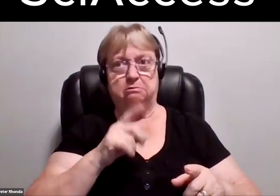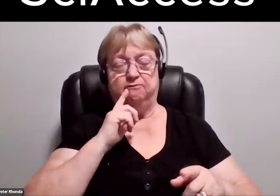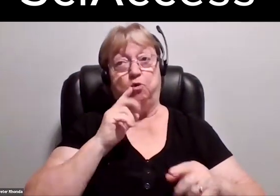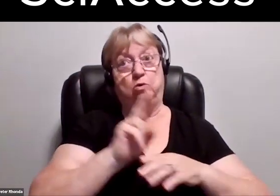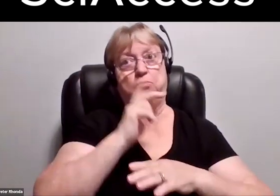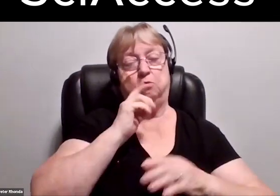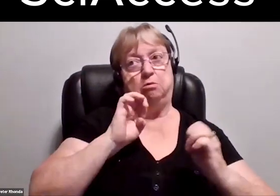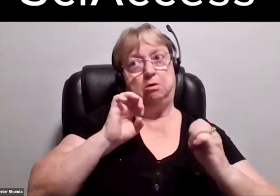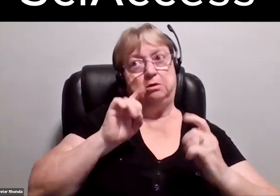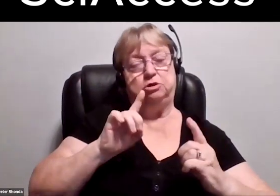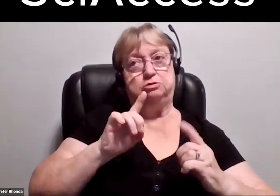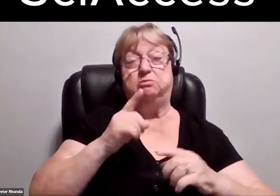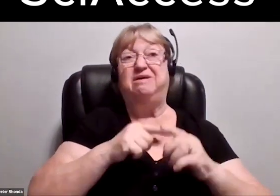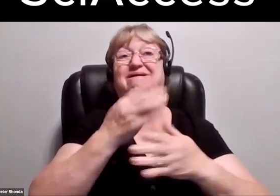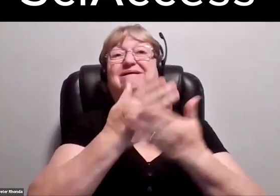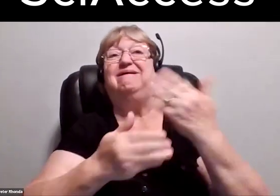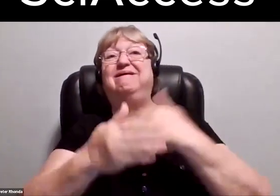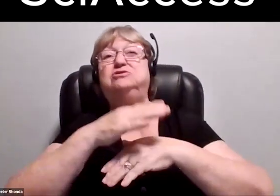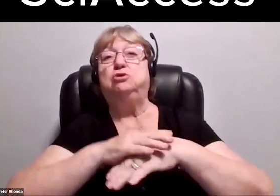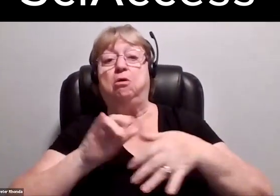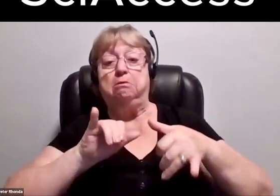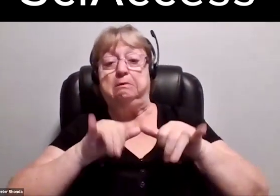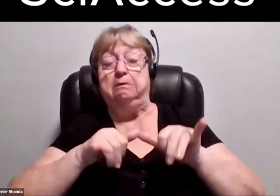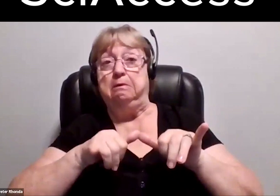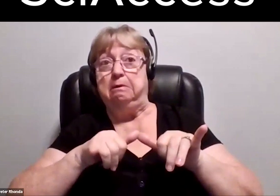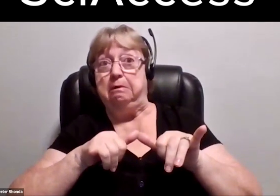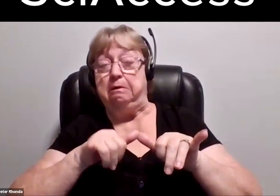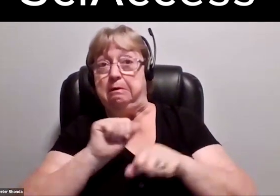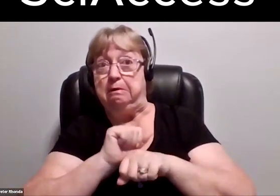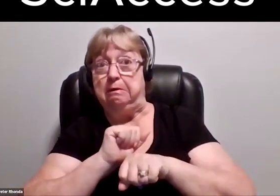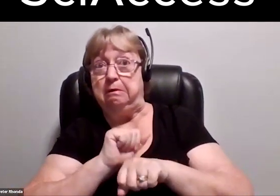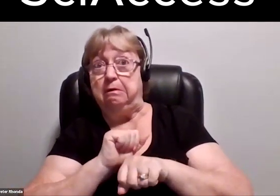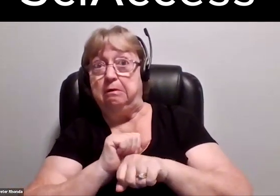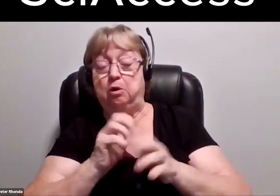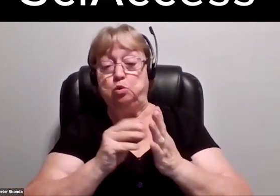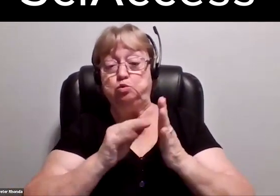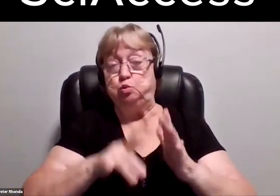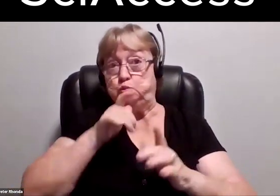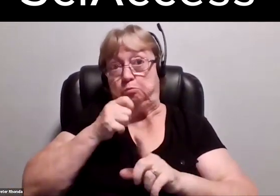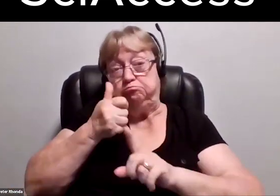but it's a hands-on engineering task where students with visual impairments work in pairs